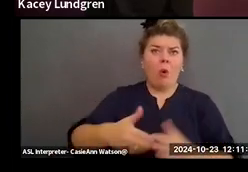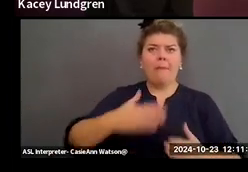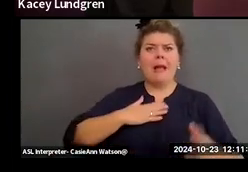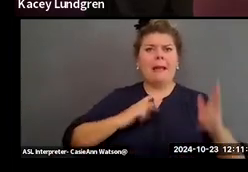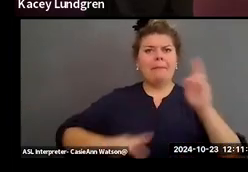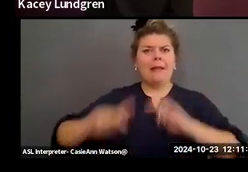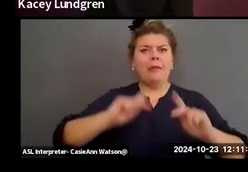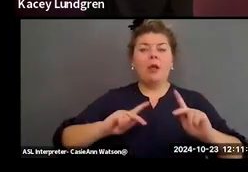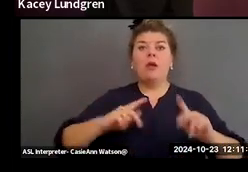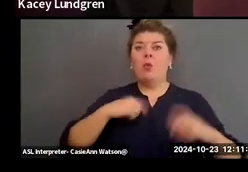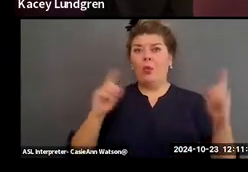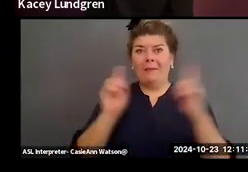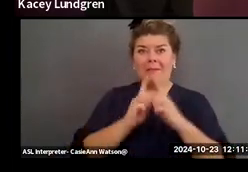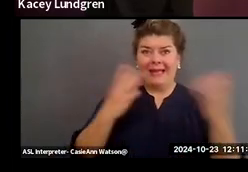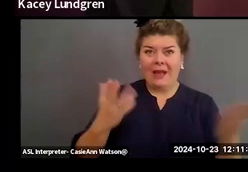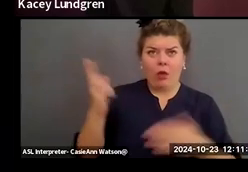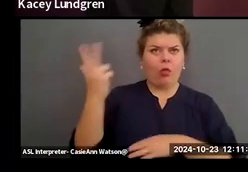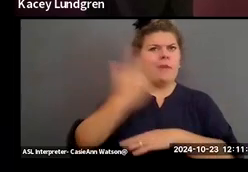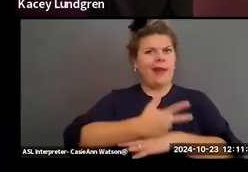We meet here for three days. I am glad.